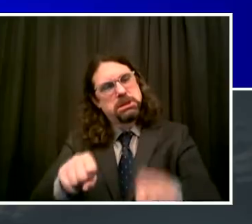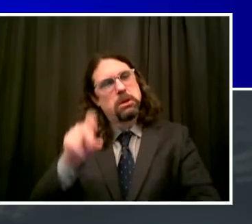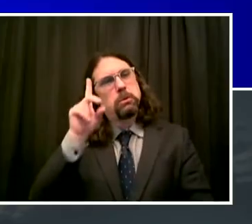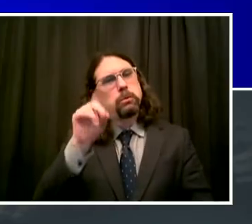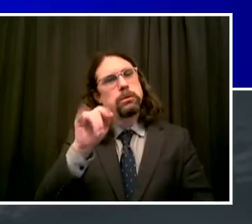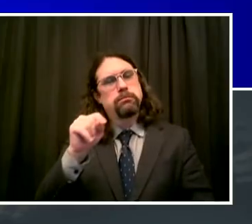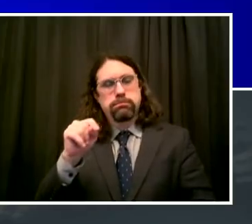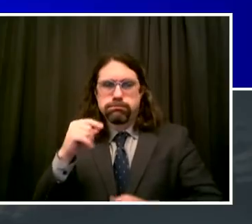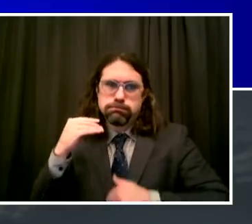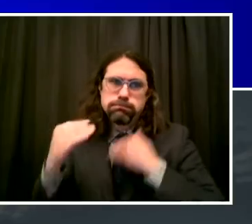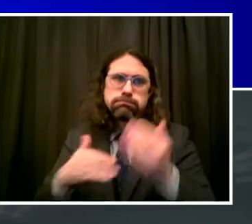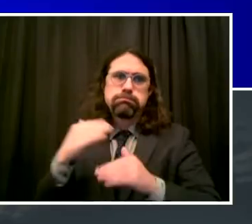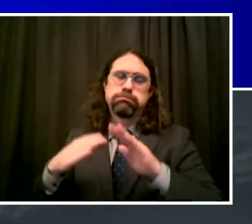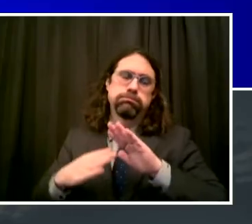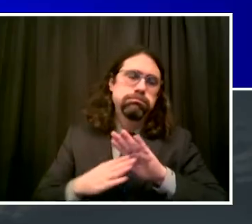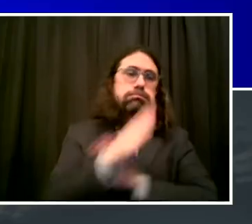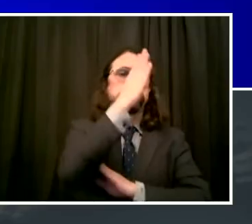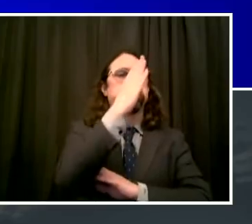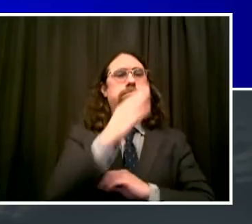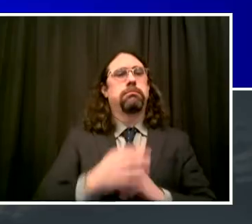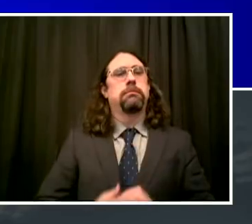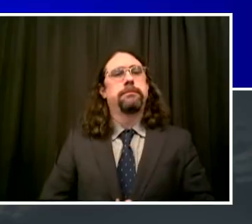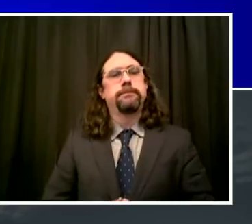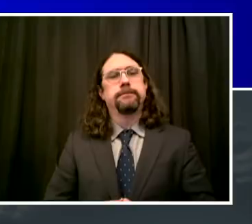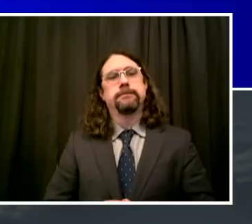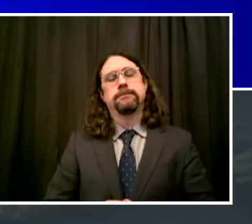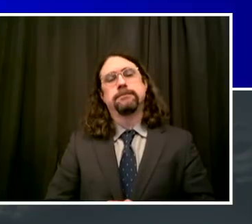THINGS H AN TO GET THROUGH AND THEN BECOME TSROGN AAIGN S A